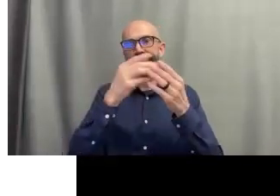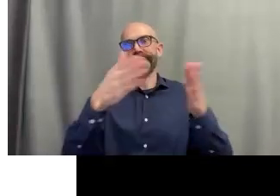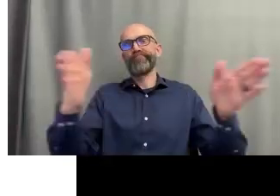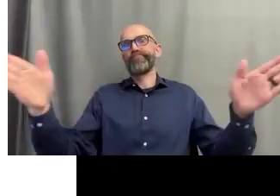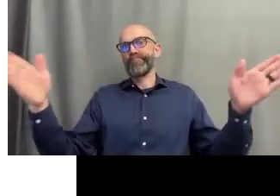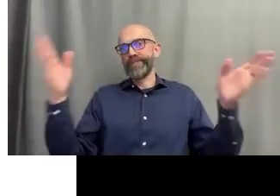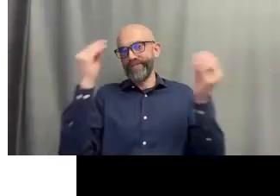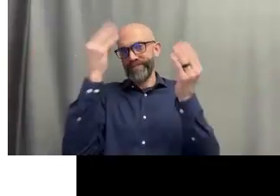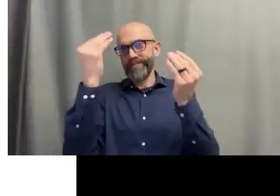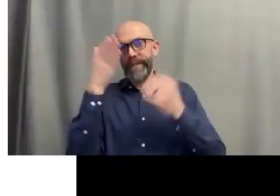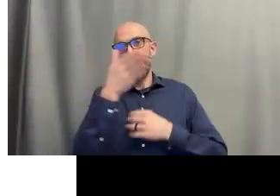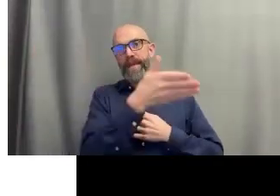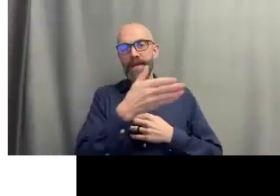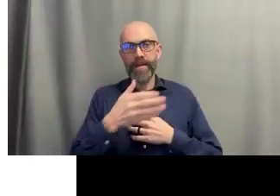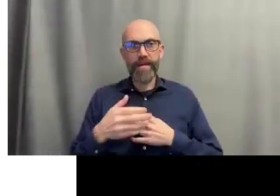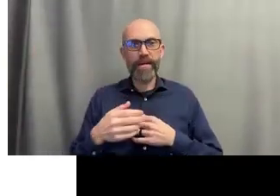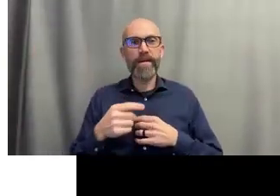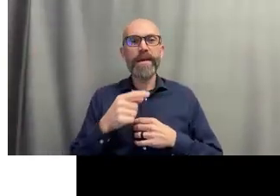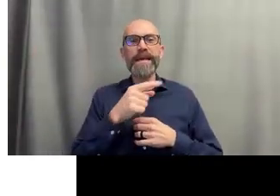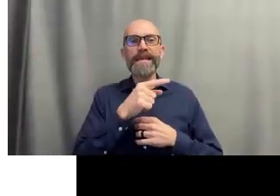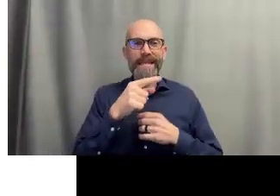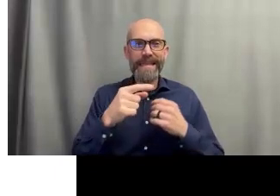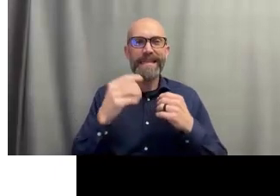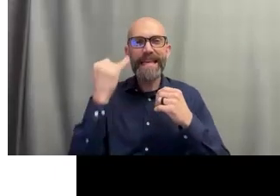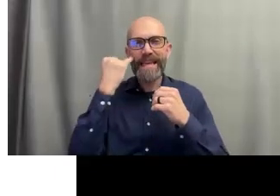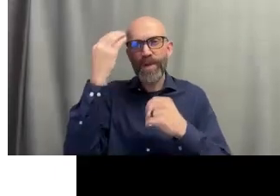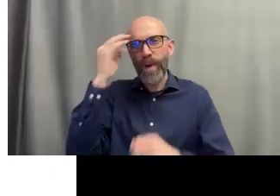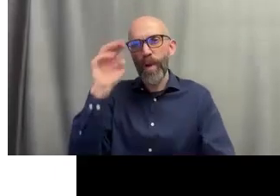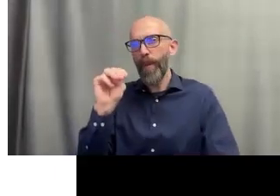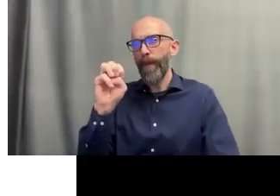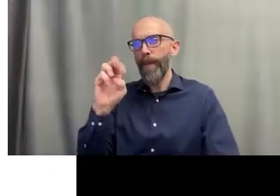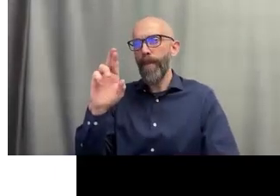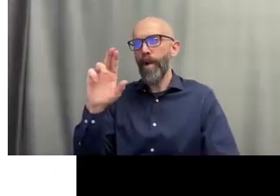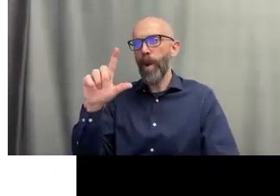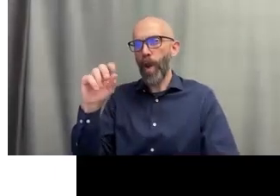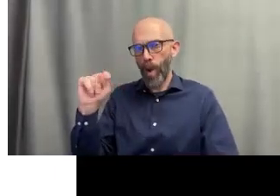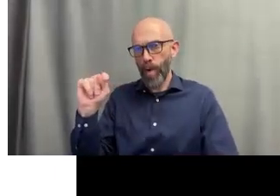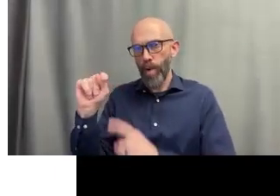It's just an extension of Merlot. So if you're familiar with Merlot, Merlot is a gigantic